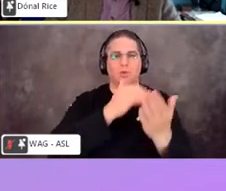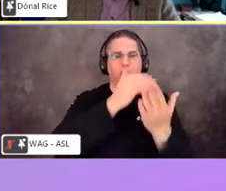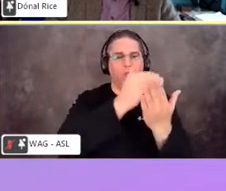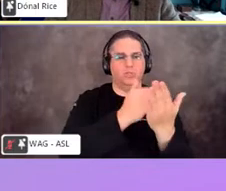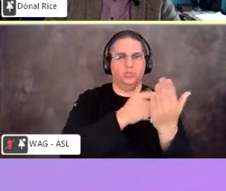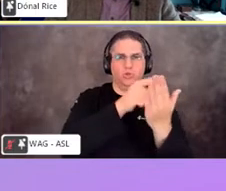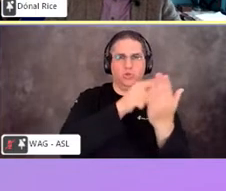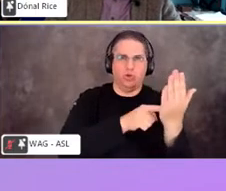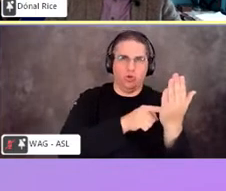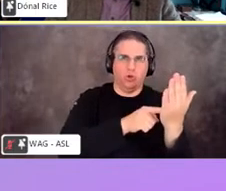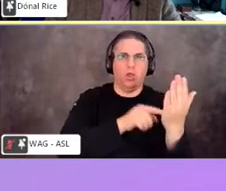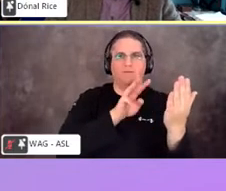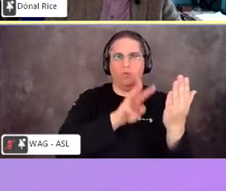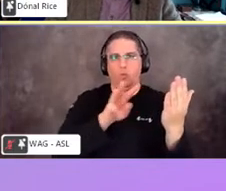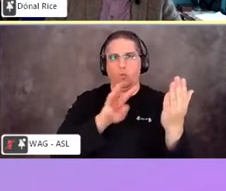The legislation sets out a monitoring period on an annual